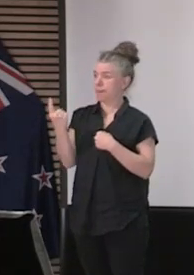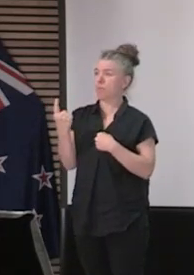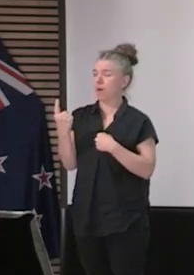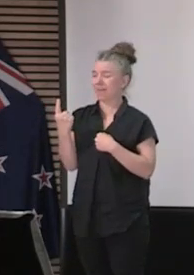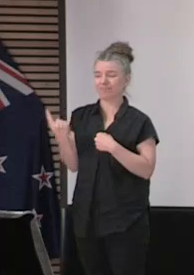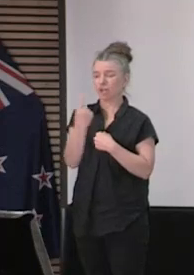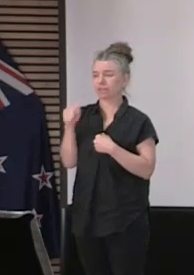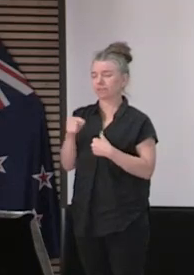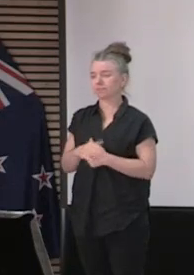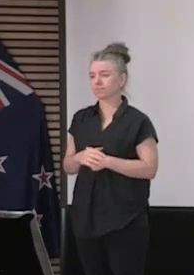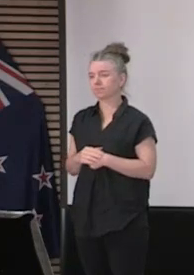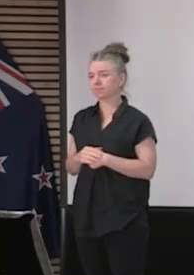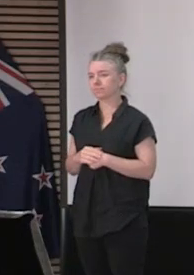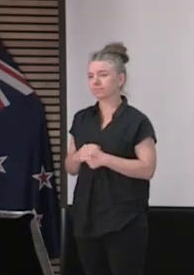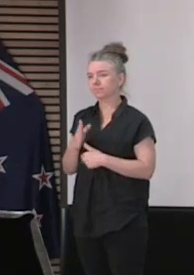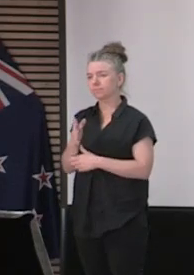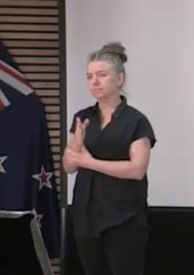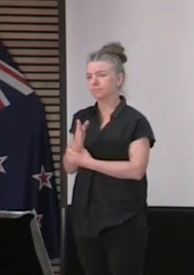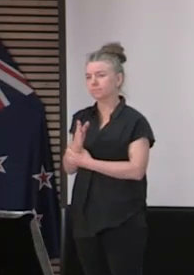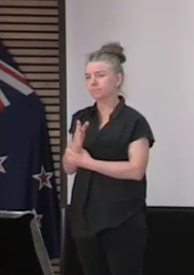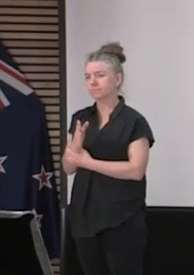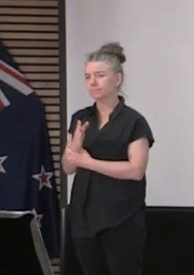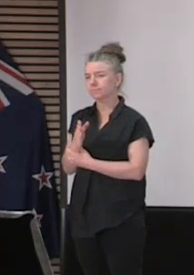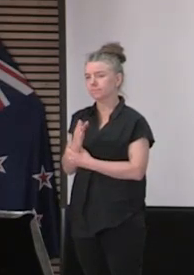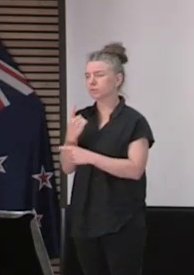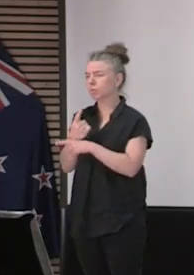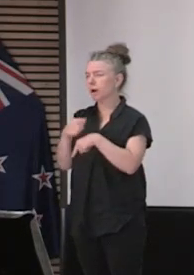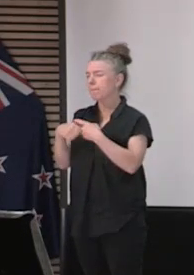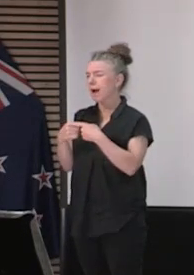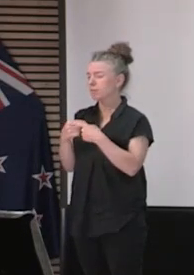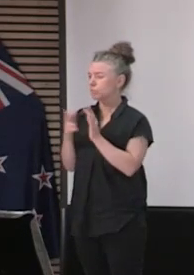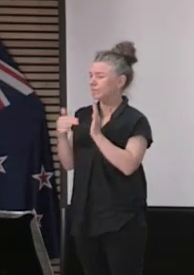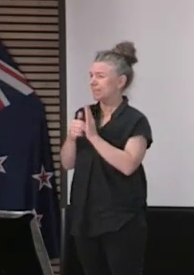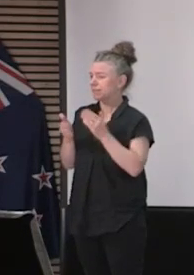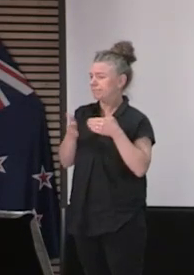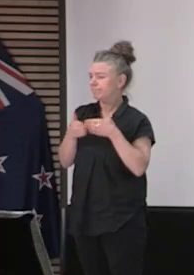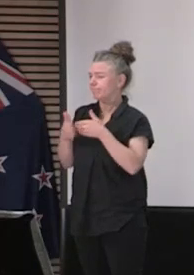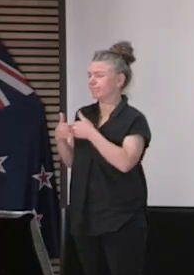On the lockdown, there seems to be a little bitof confusion potentiallyamongst the public that at theend of the lockdown, it's lifeas usual, again.